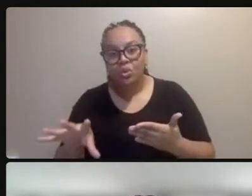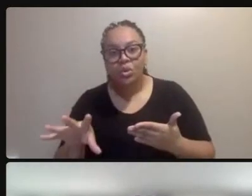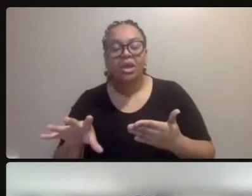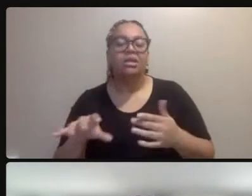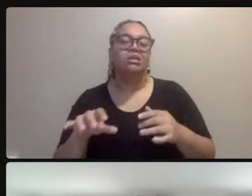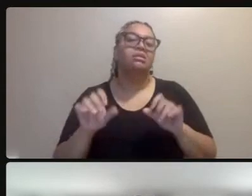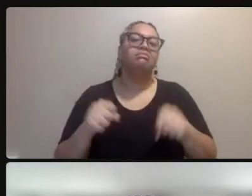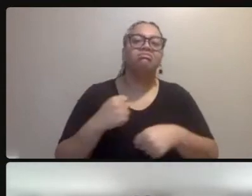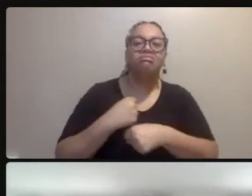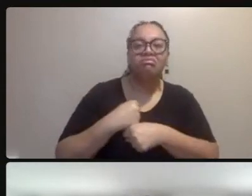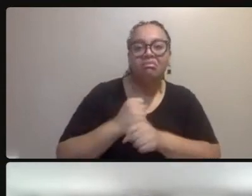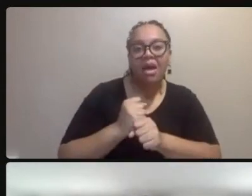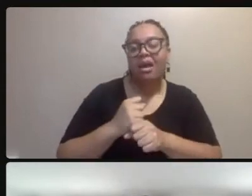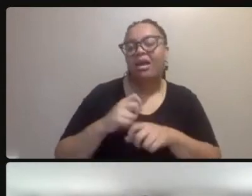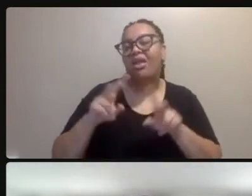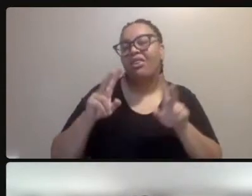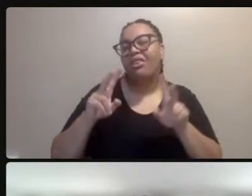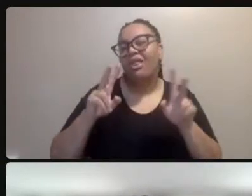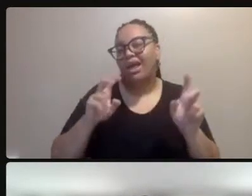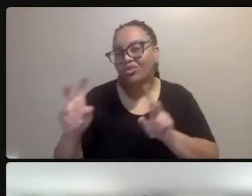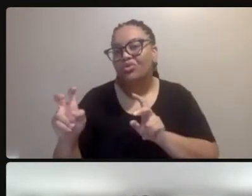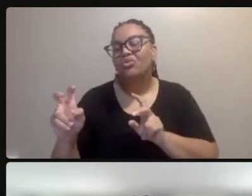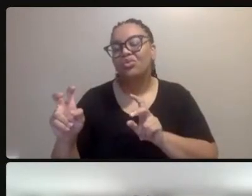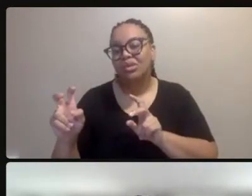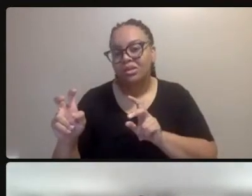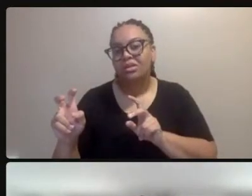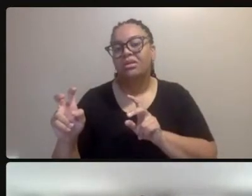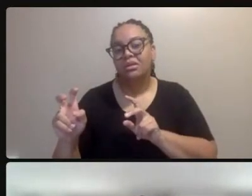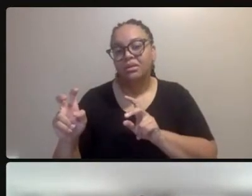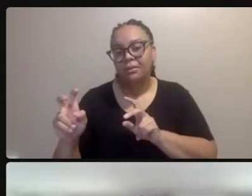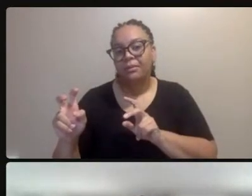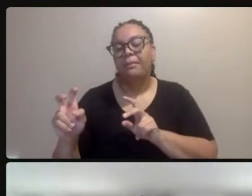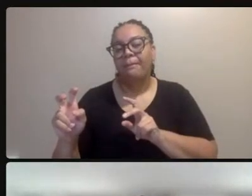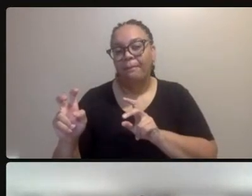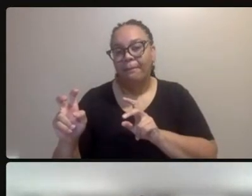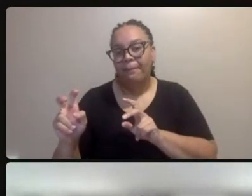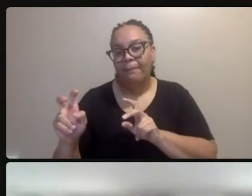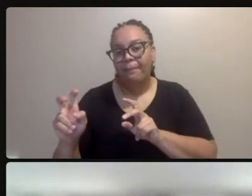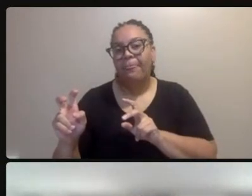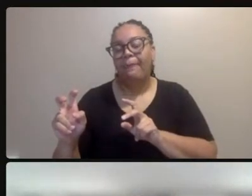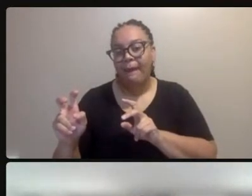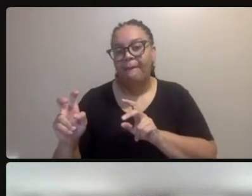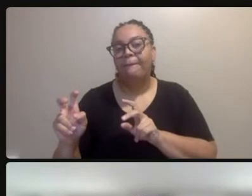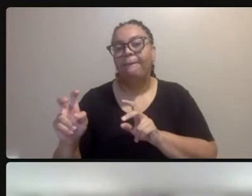SO I THOUGHT THOSE ARE